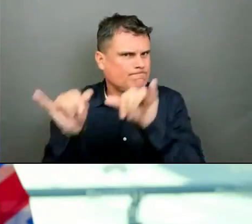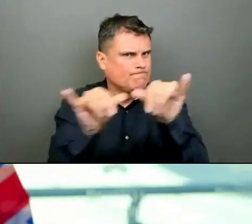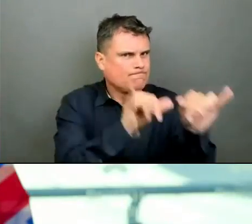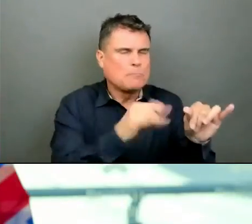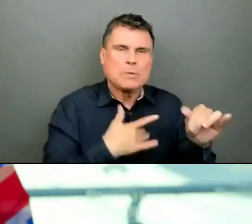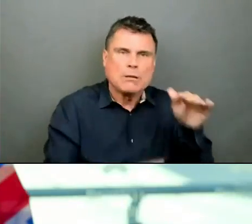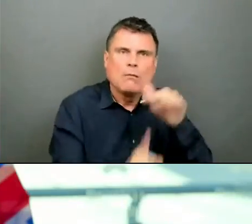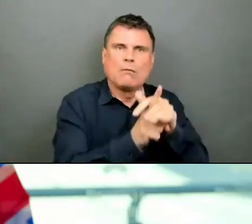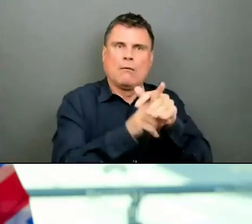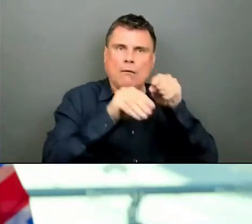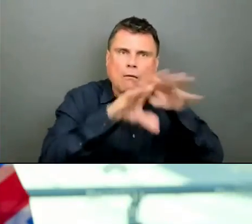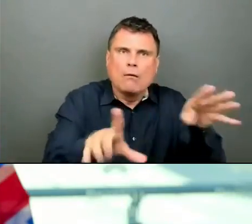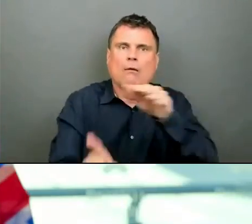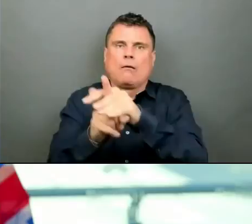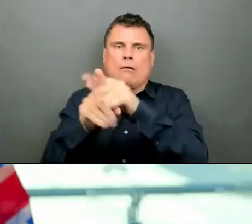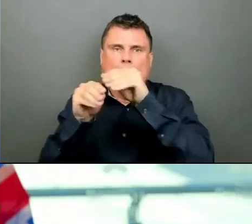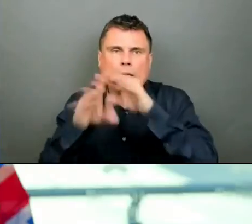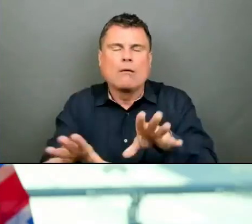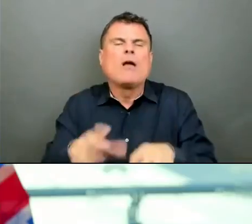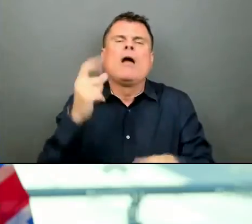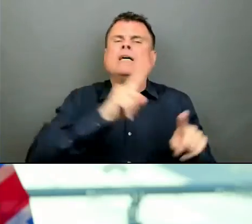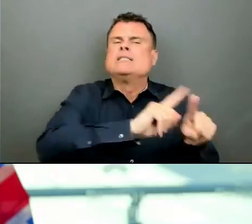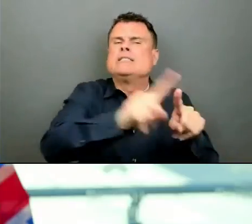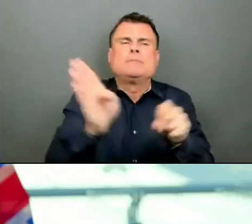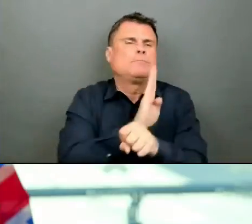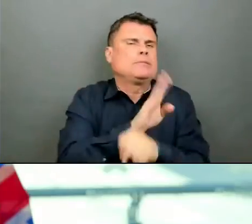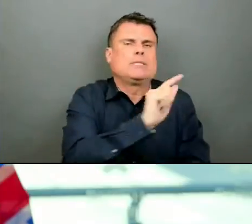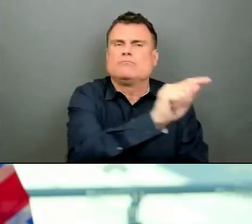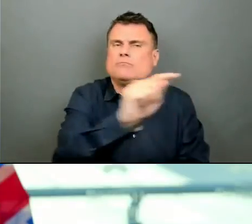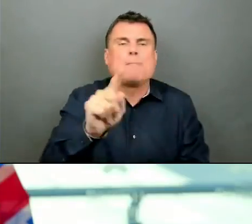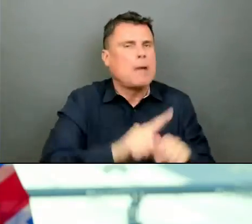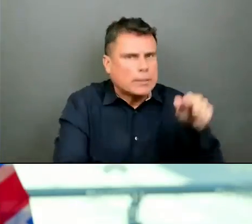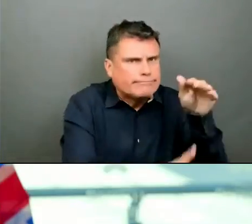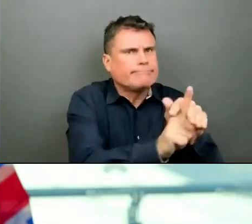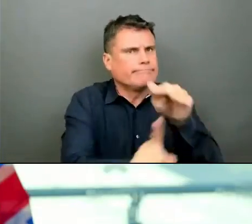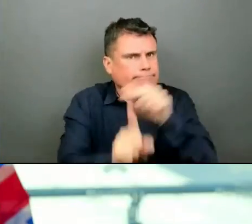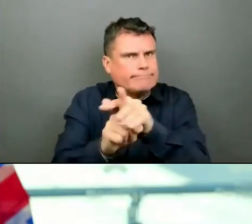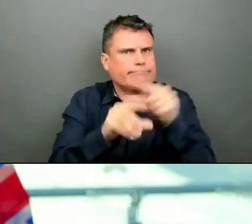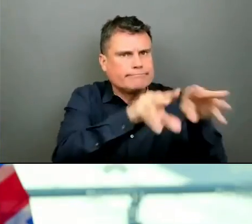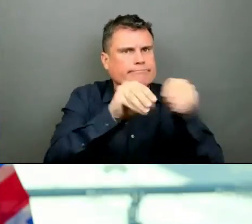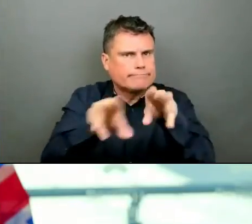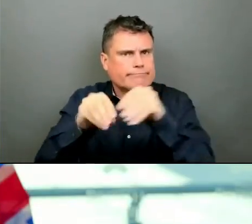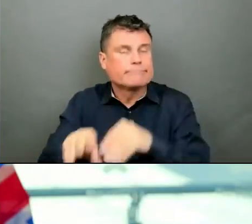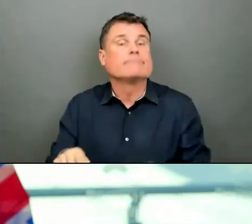Work places continue to be places where we see out breaks in clusters across the province, but